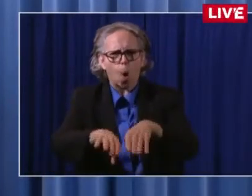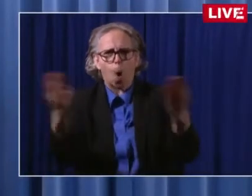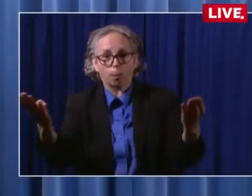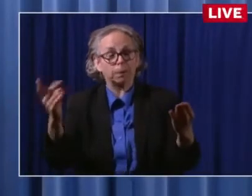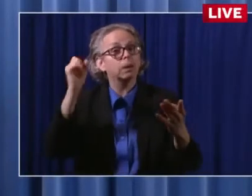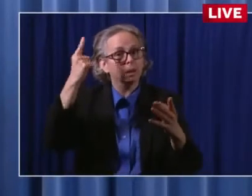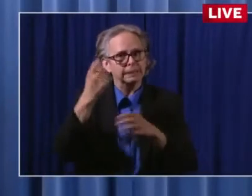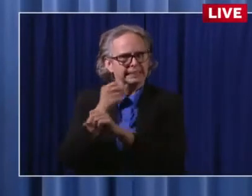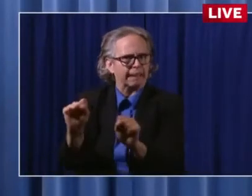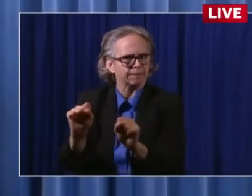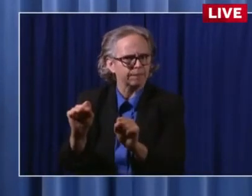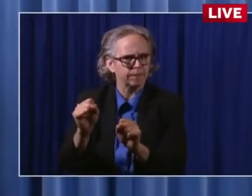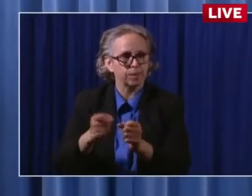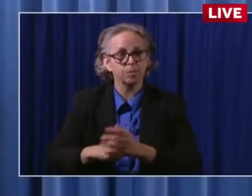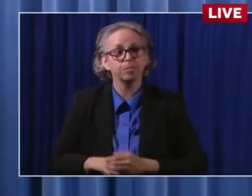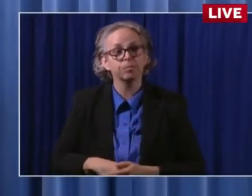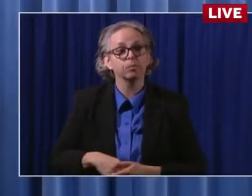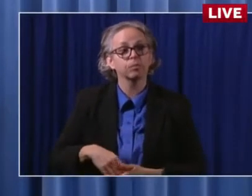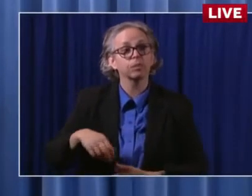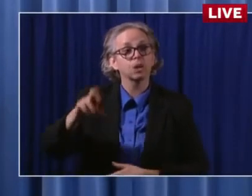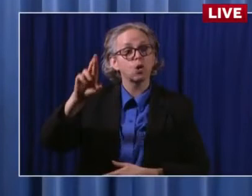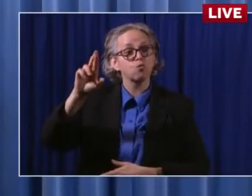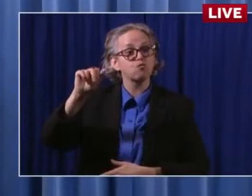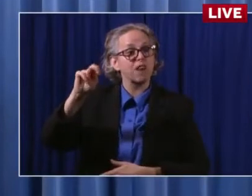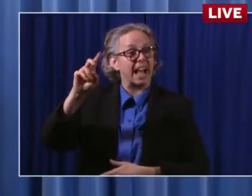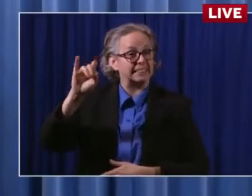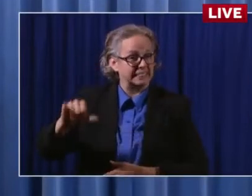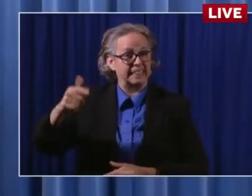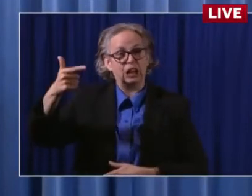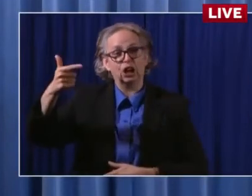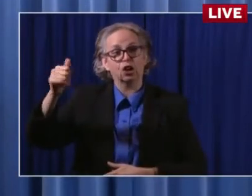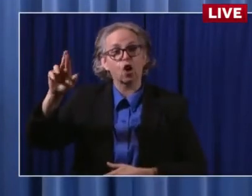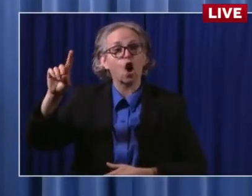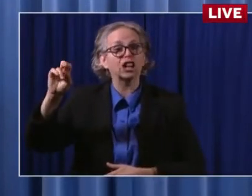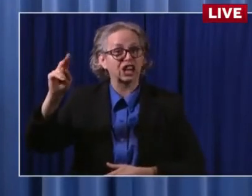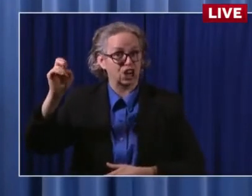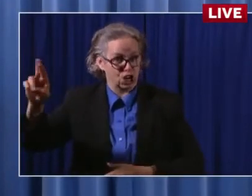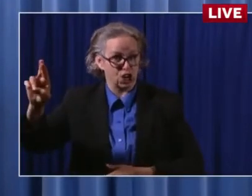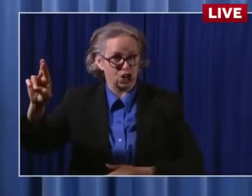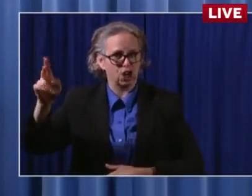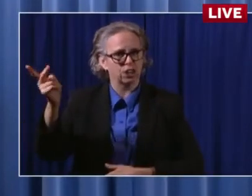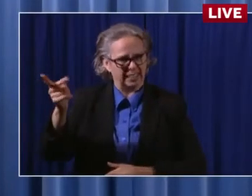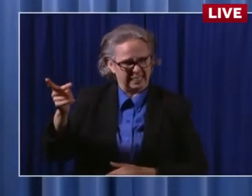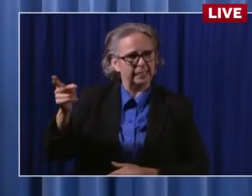CAMPUSES TO REOPEN FOR STUDENTS, FACULTY, AND STAFF IN THE SAFEST WAY POSSIBLE.